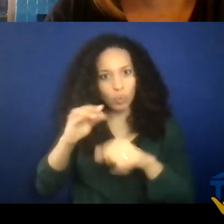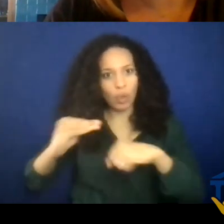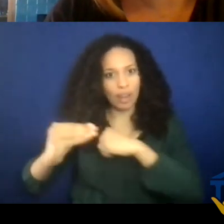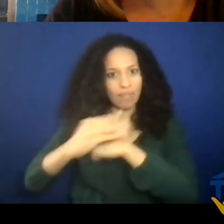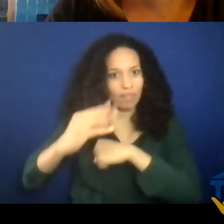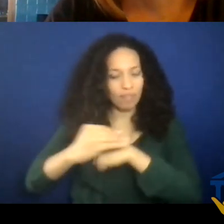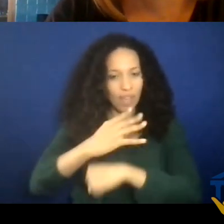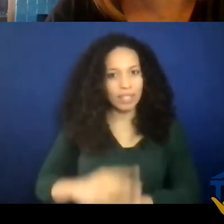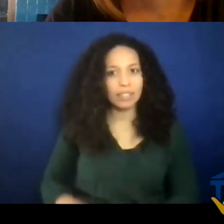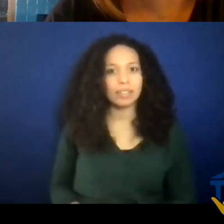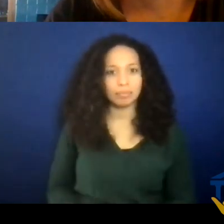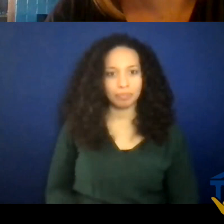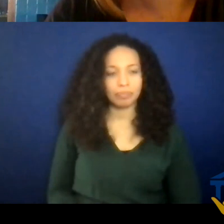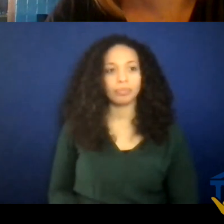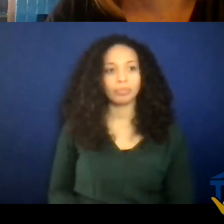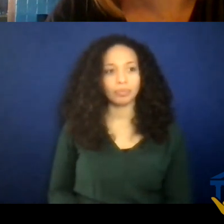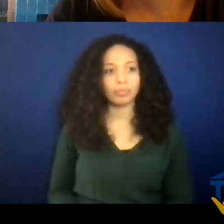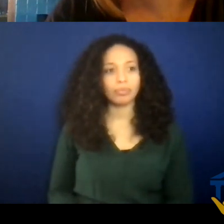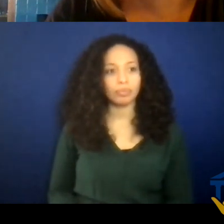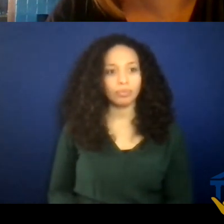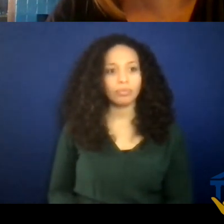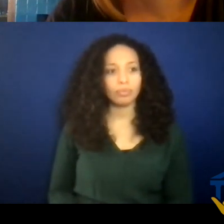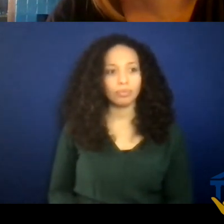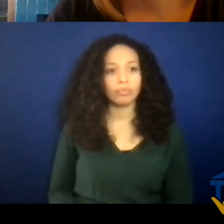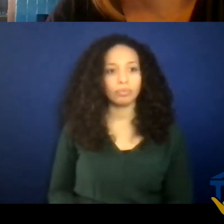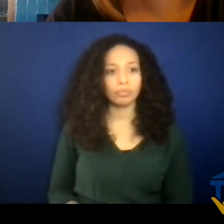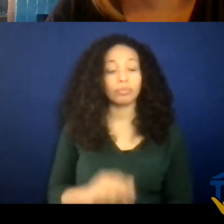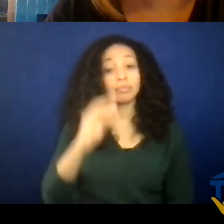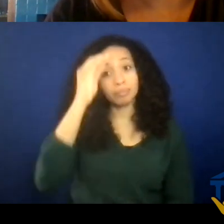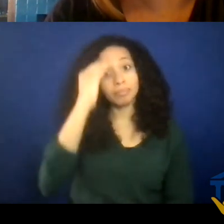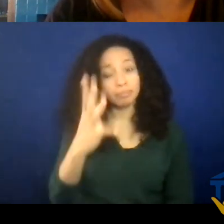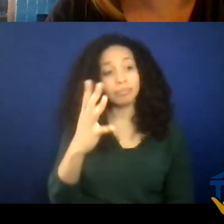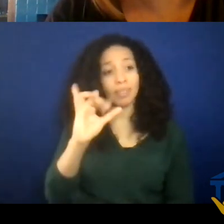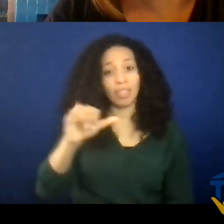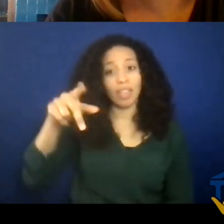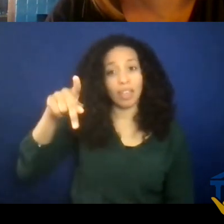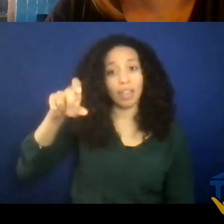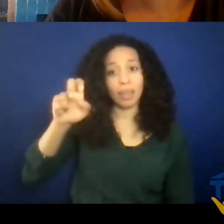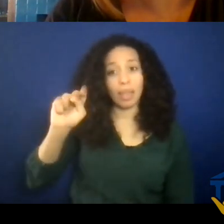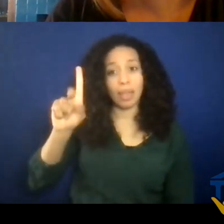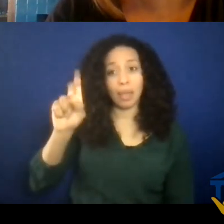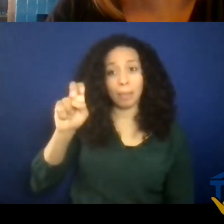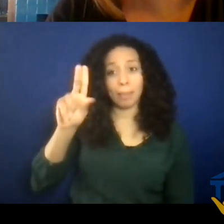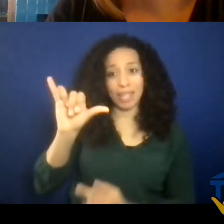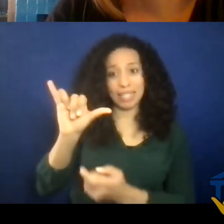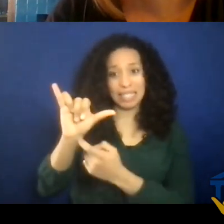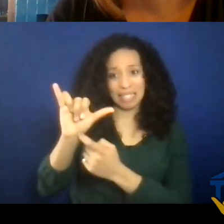but you should know that there is this concept of pendency and if you decide you're going to